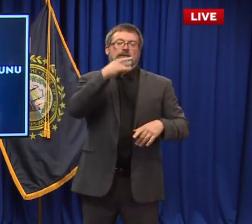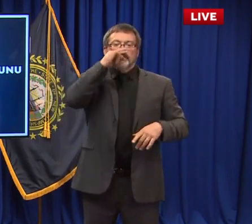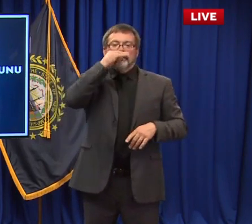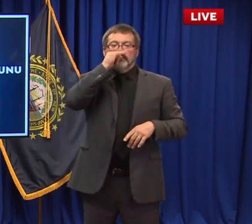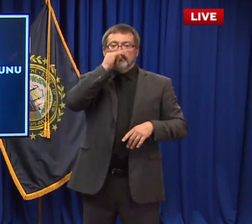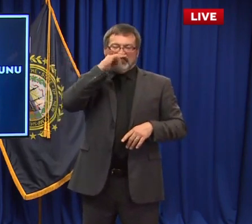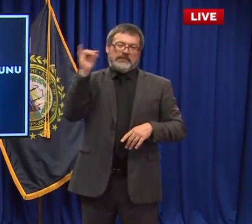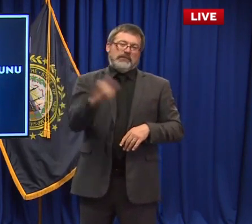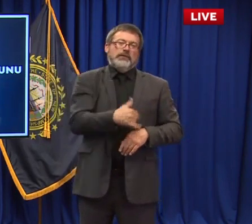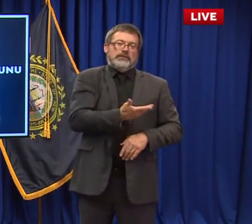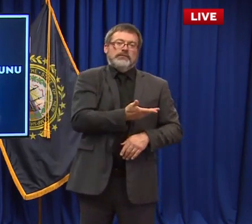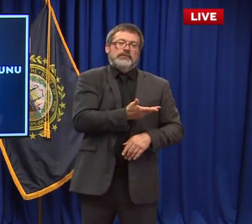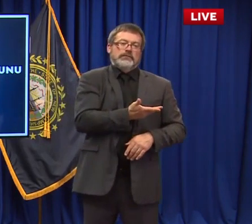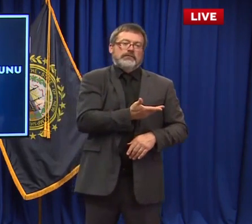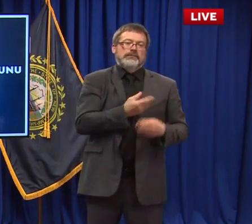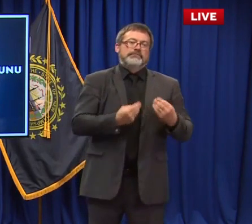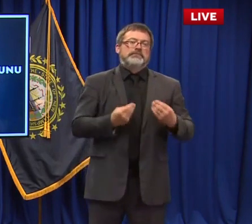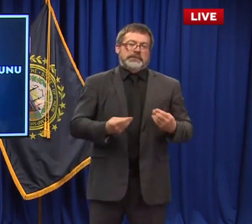DEMOGRAPHIC IS BEING IMPACTED CURRENTLY.